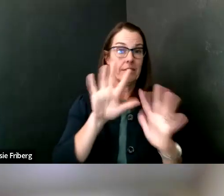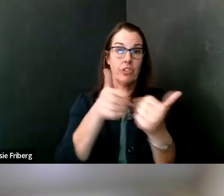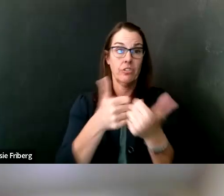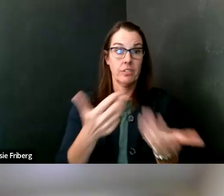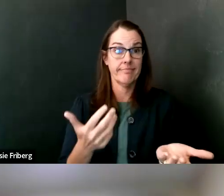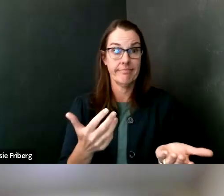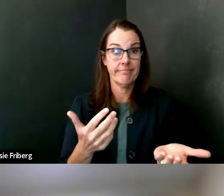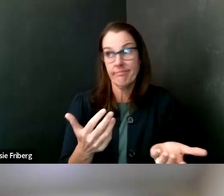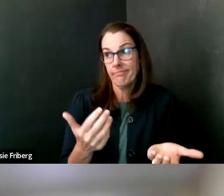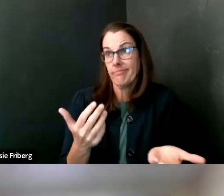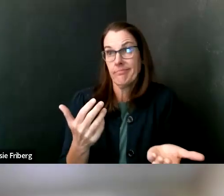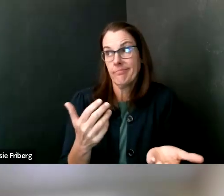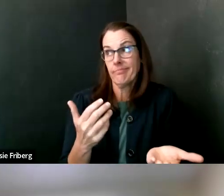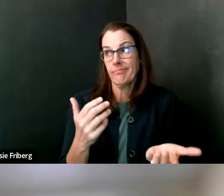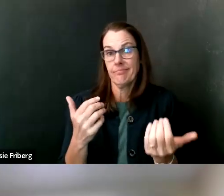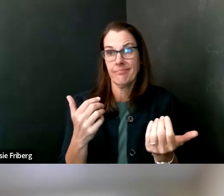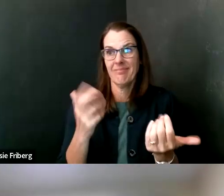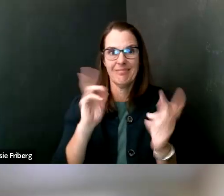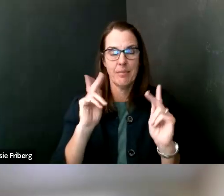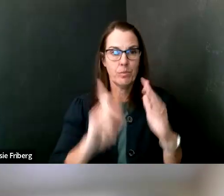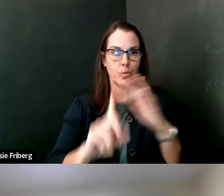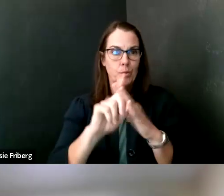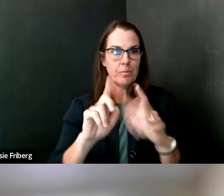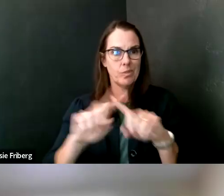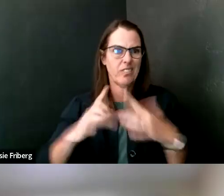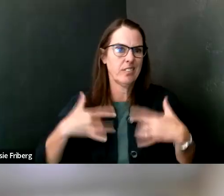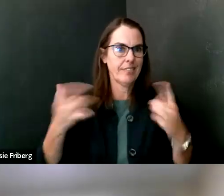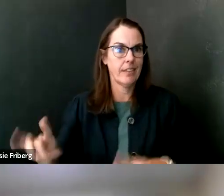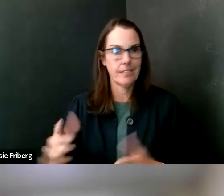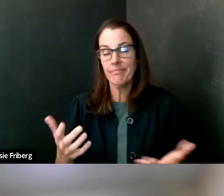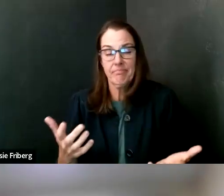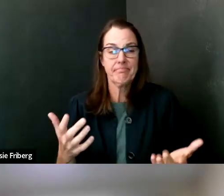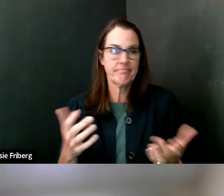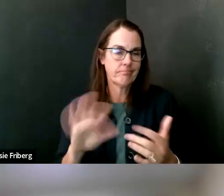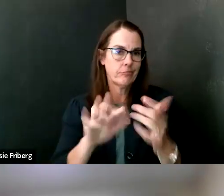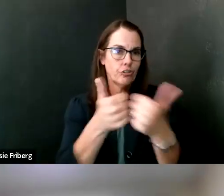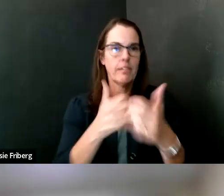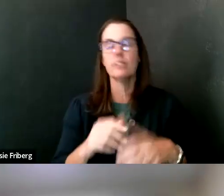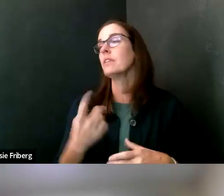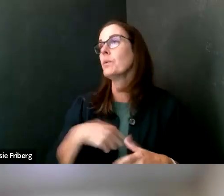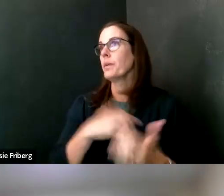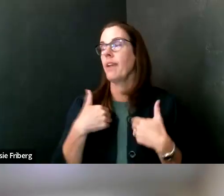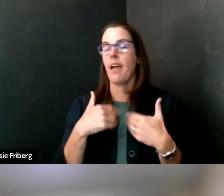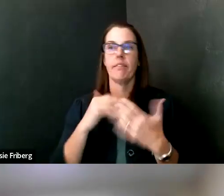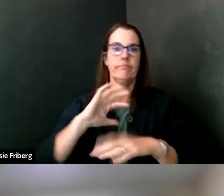that like getting people to come out to things. Um, we have organized events where we try to get